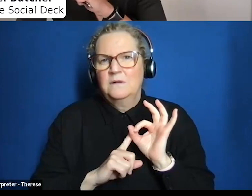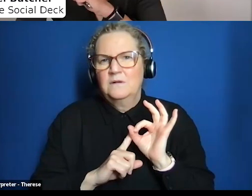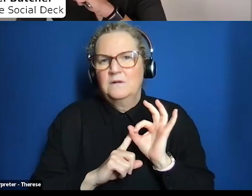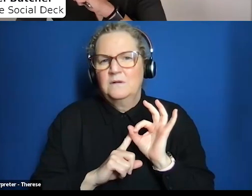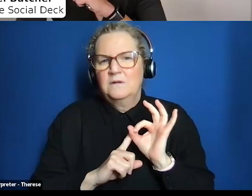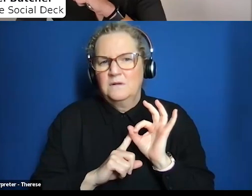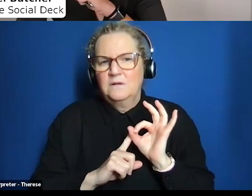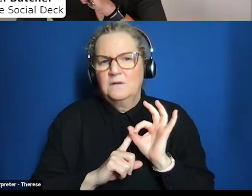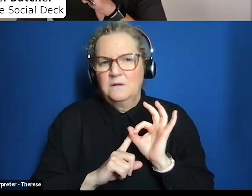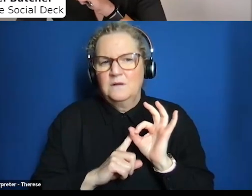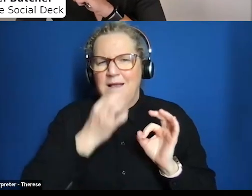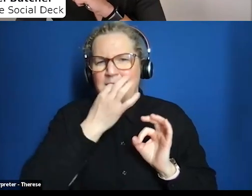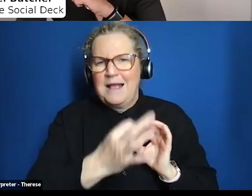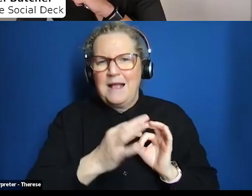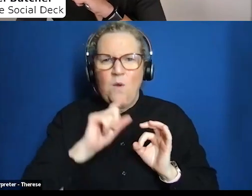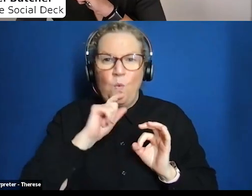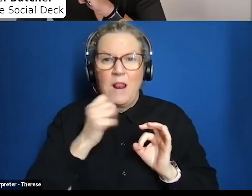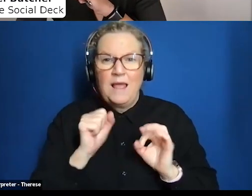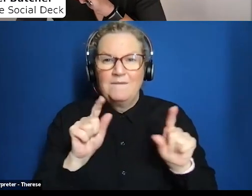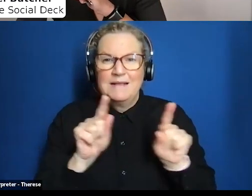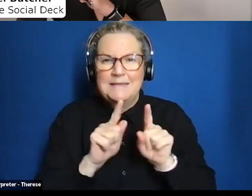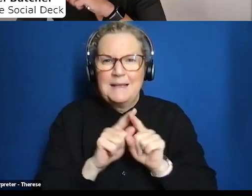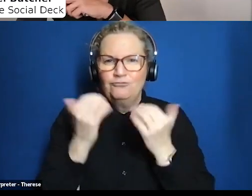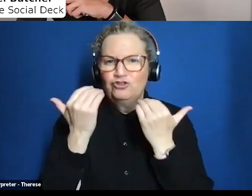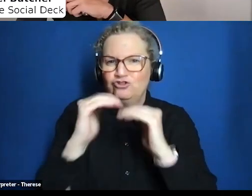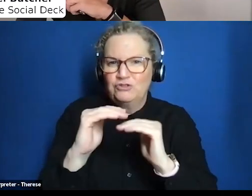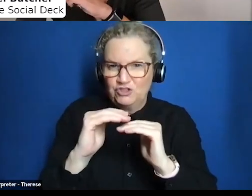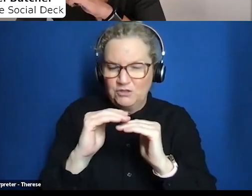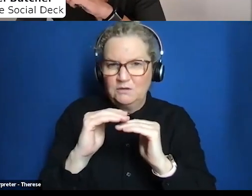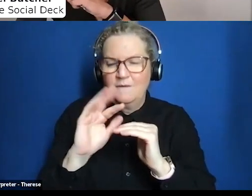will there be the same kinds of restrictions on the use of this data